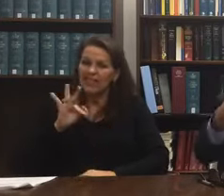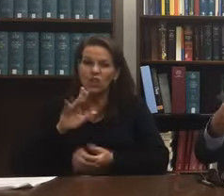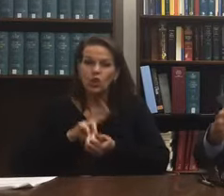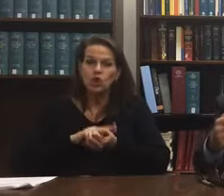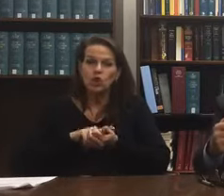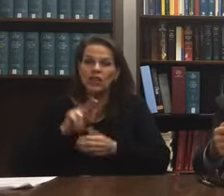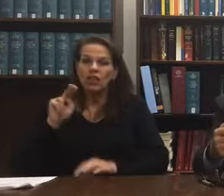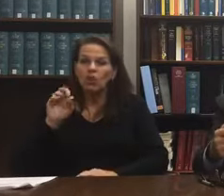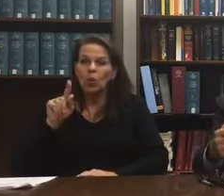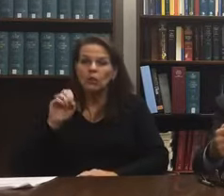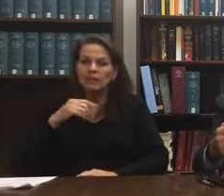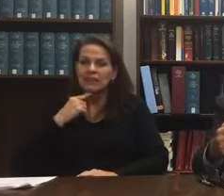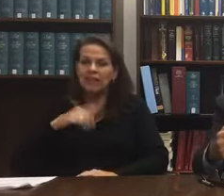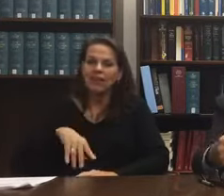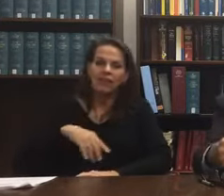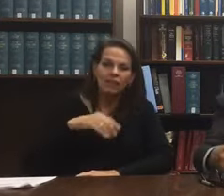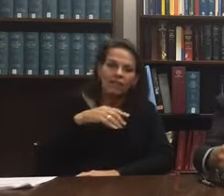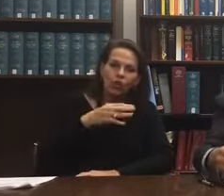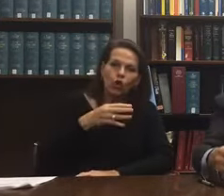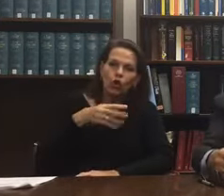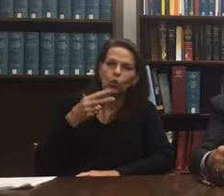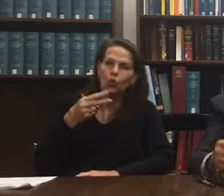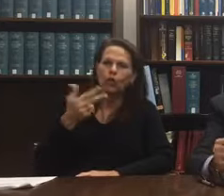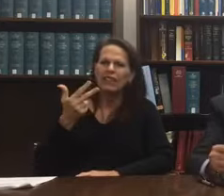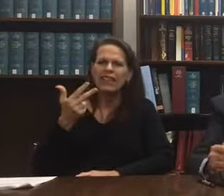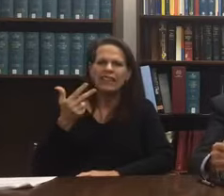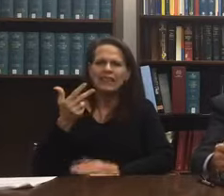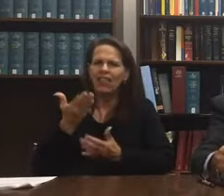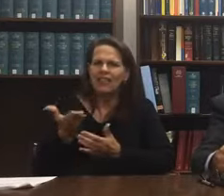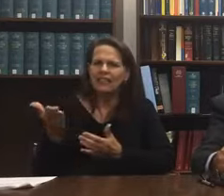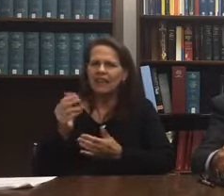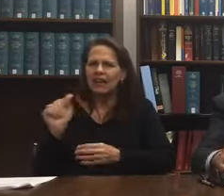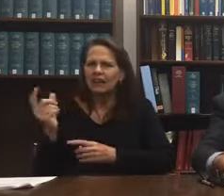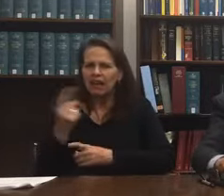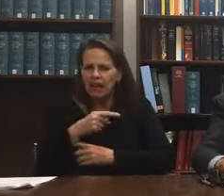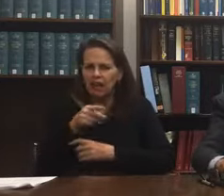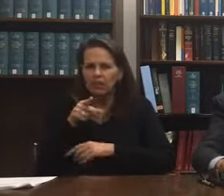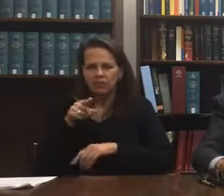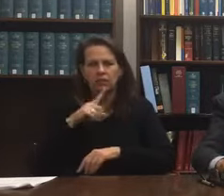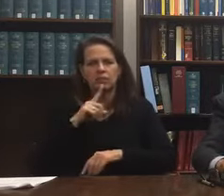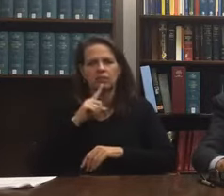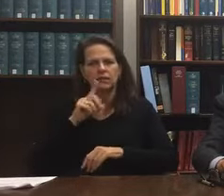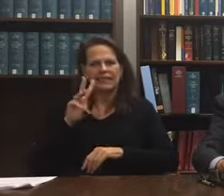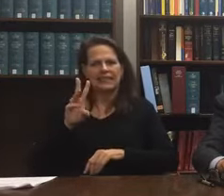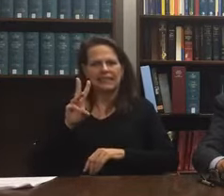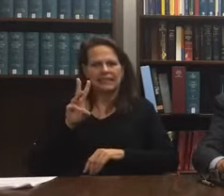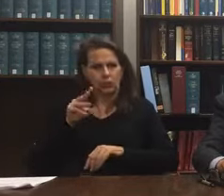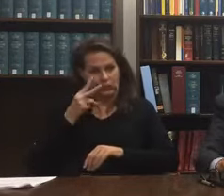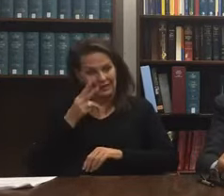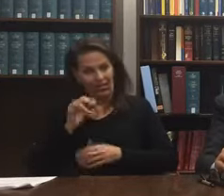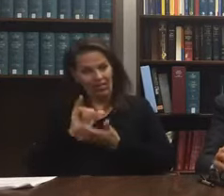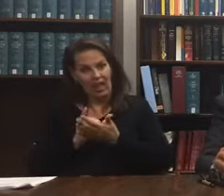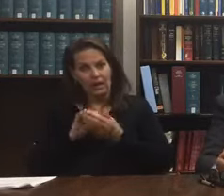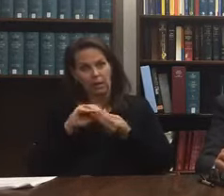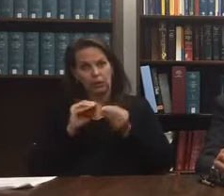for G tube feedings a day and you can show them in the notes where it says six you can certainly say do you see that there it says six right so instead of an